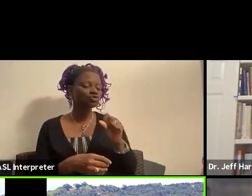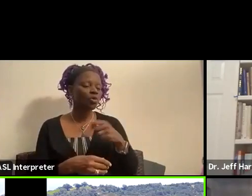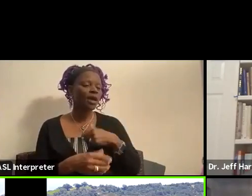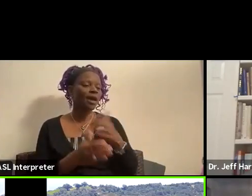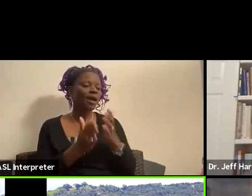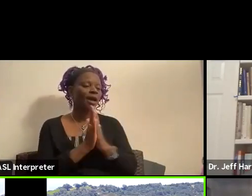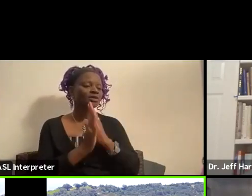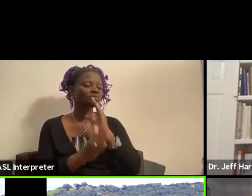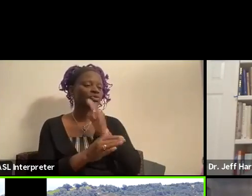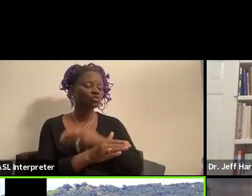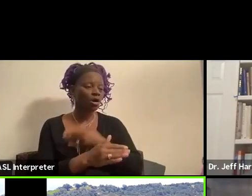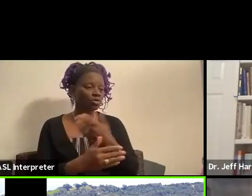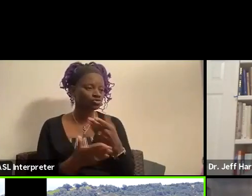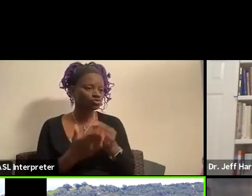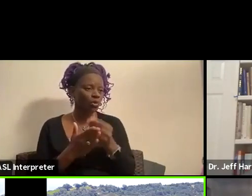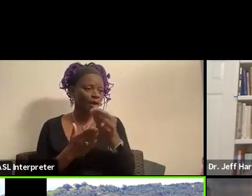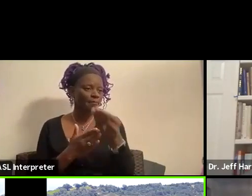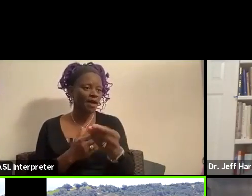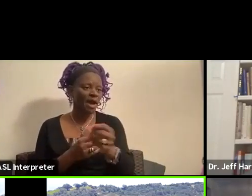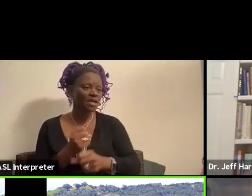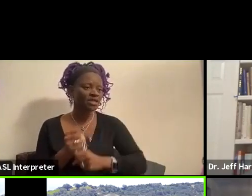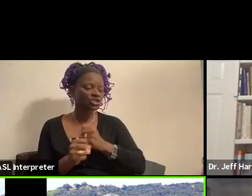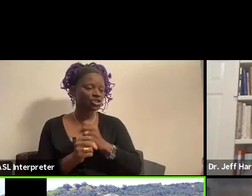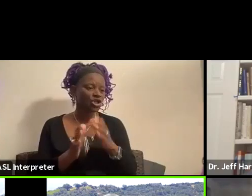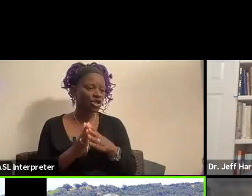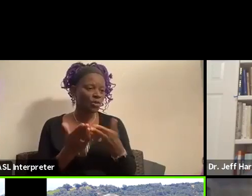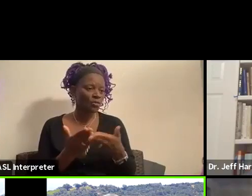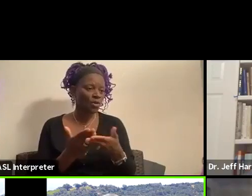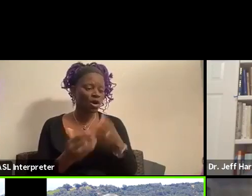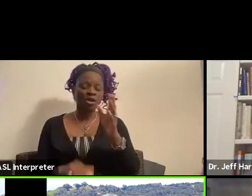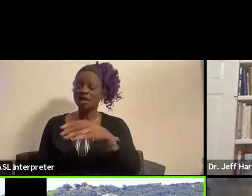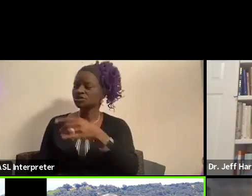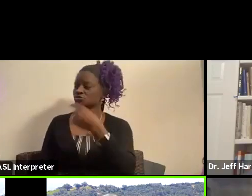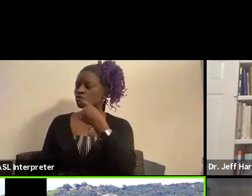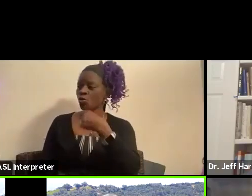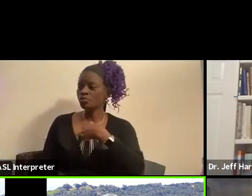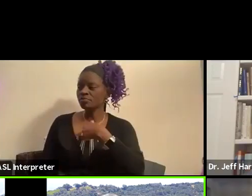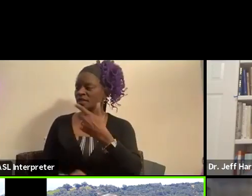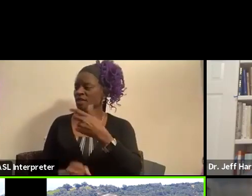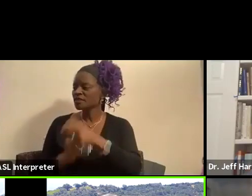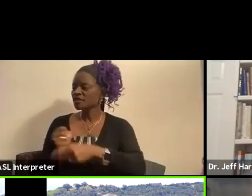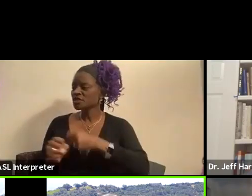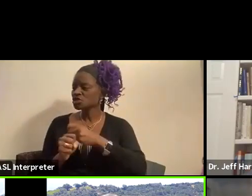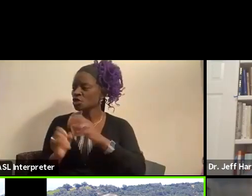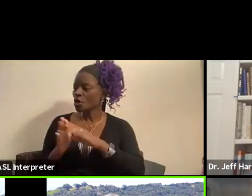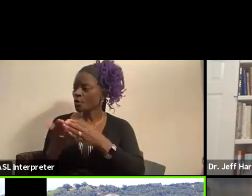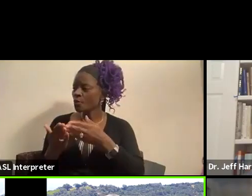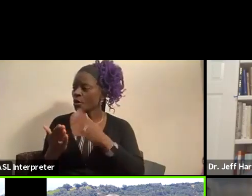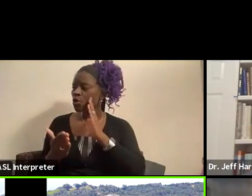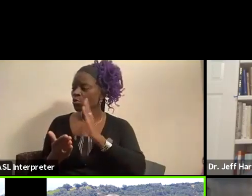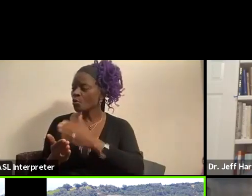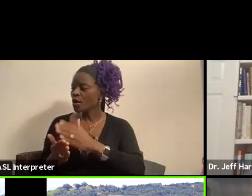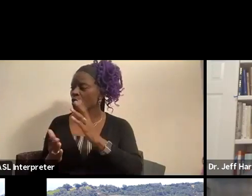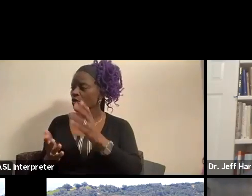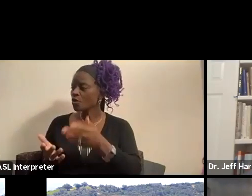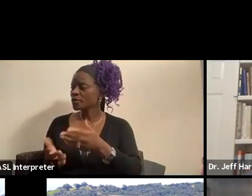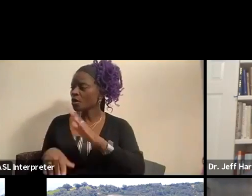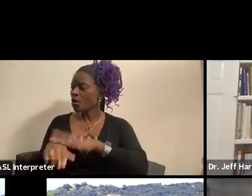and she she suggested that they were coming out on Zoom. So I don't know how much that's going to cost me, but I hope it doesn't have to be video.